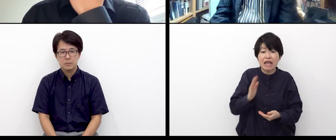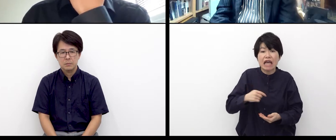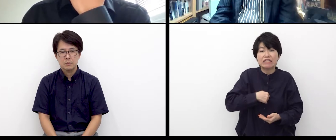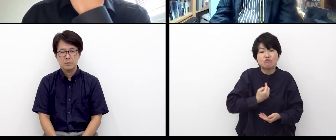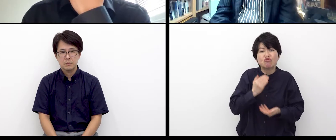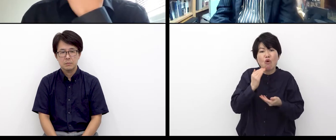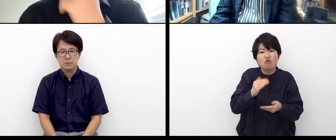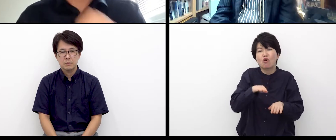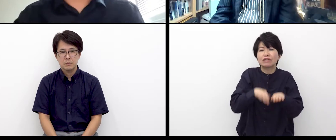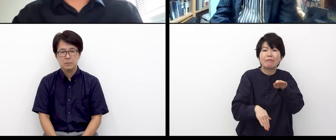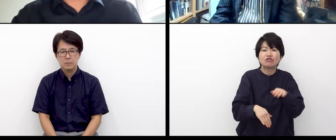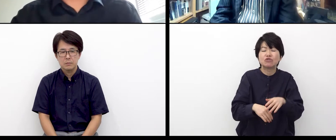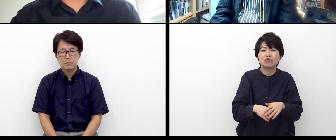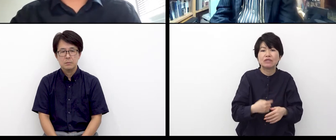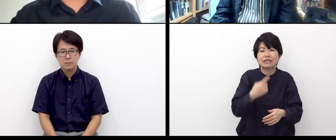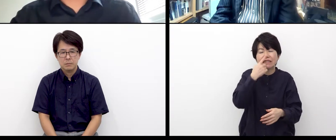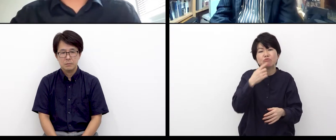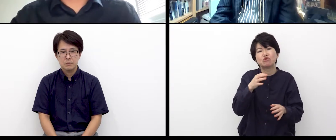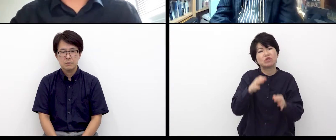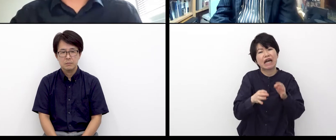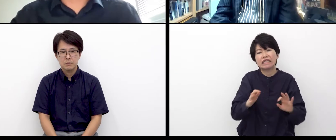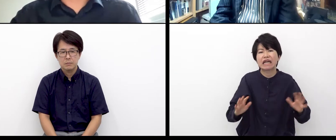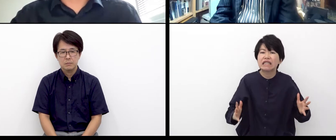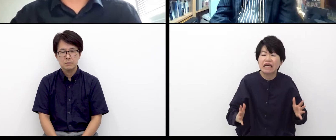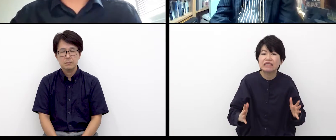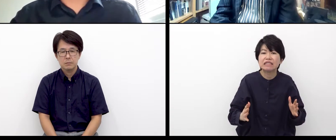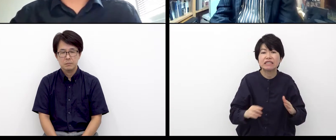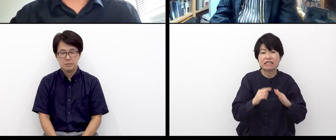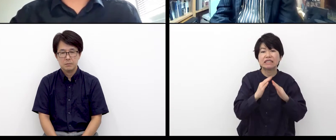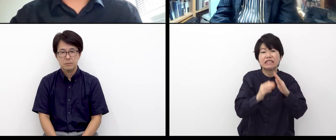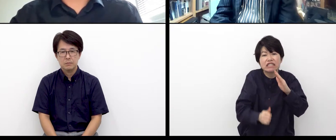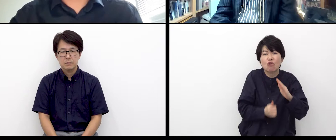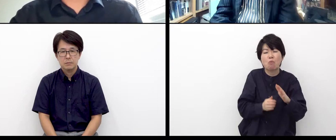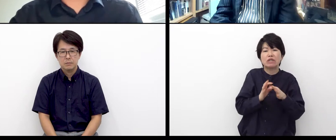as they are “hikikomori”. Such an idea has been put in their mind by society.